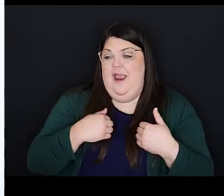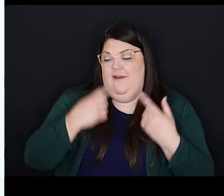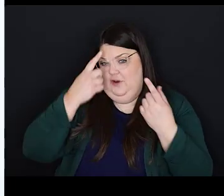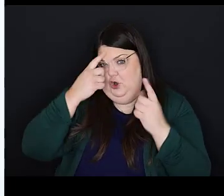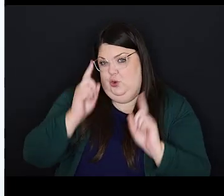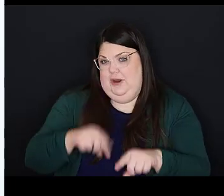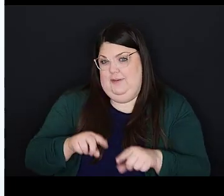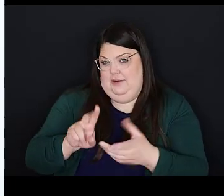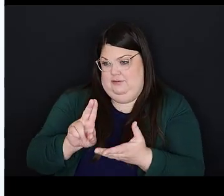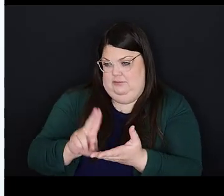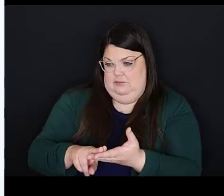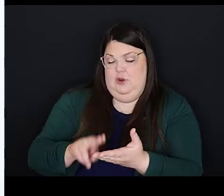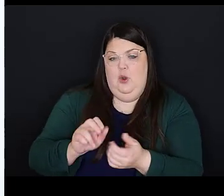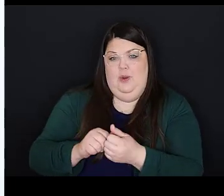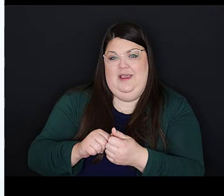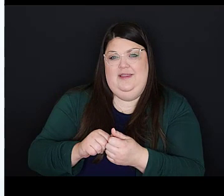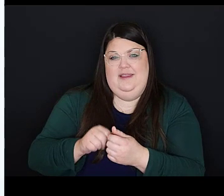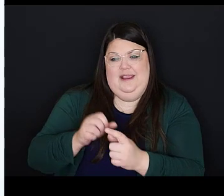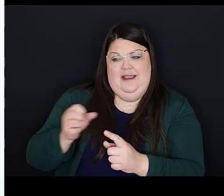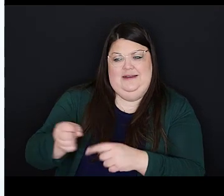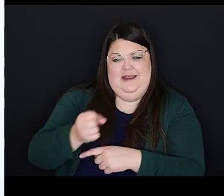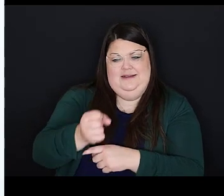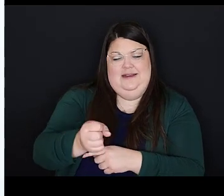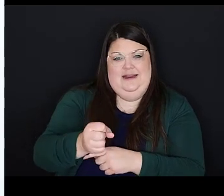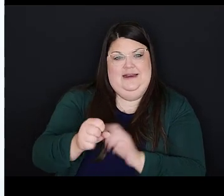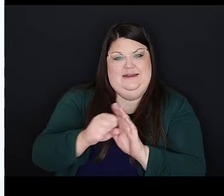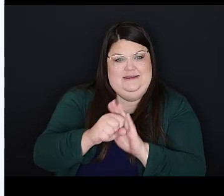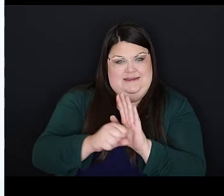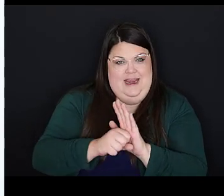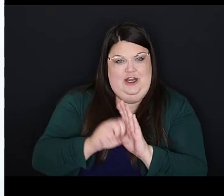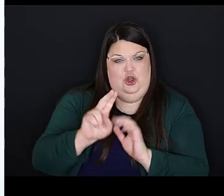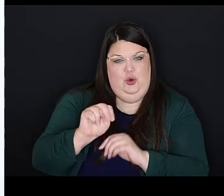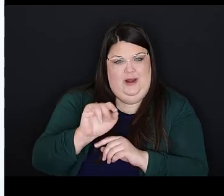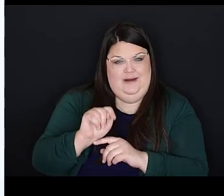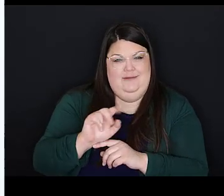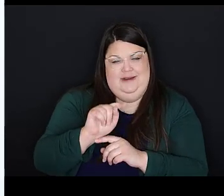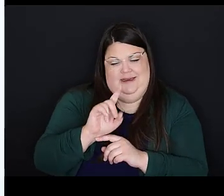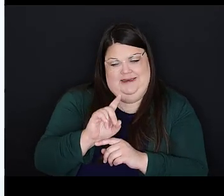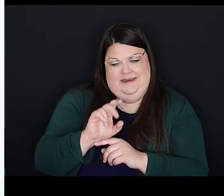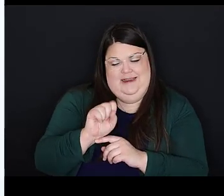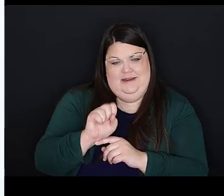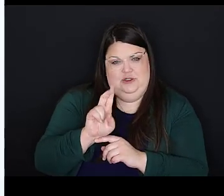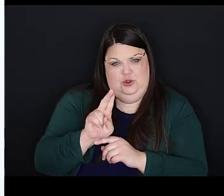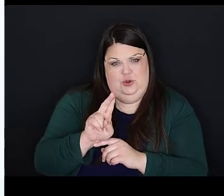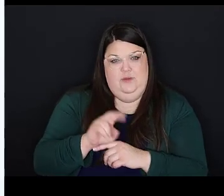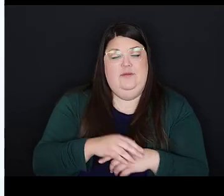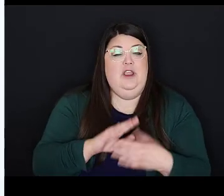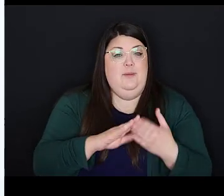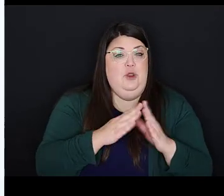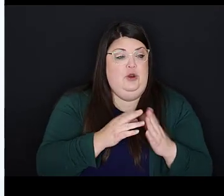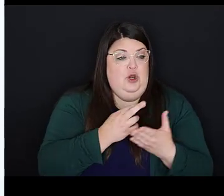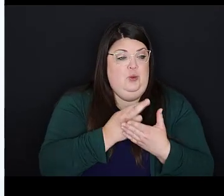with a designated State unit (DSU), a community rehabilitation program, or another agency